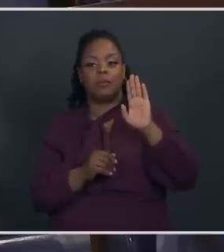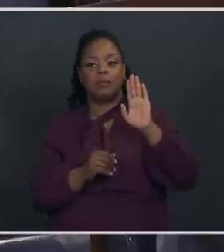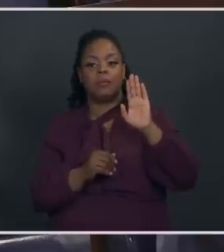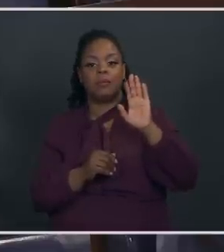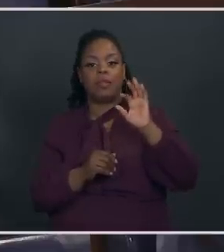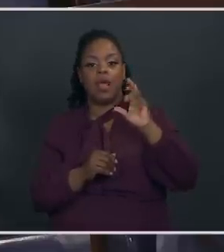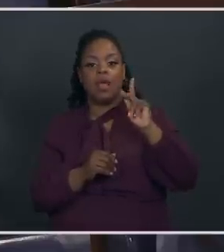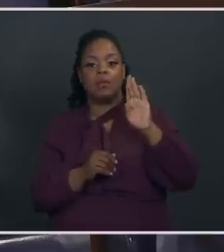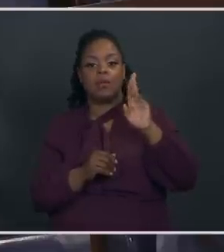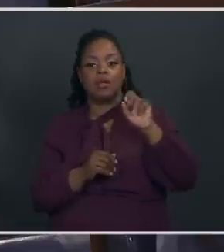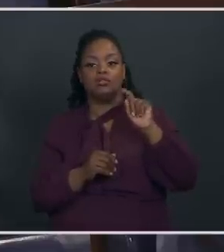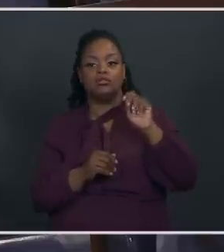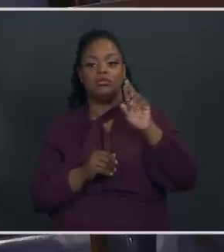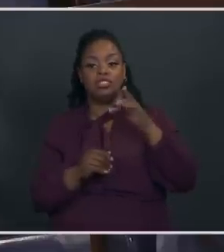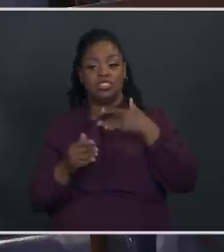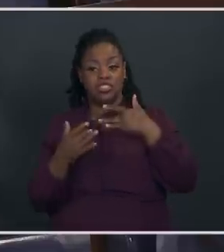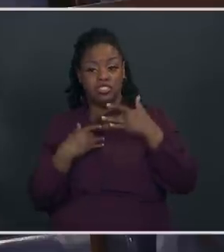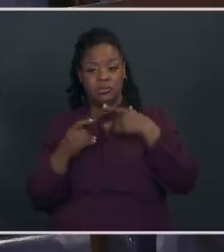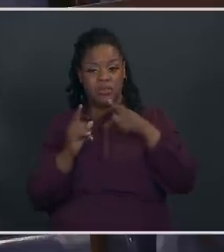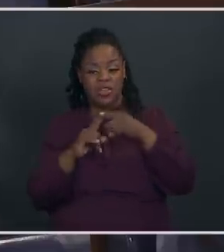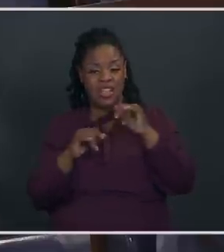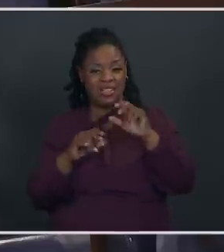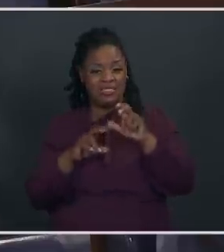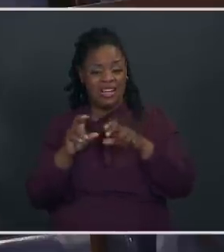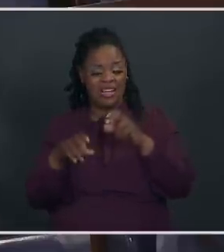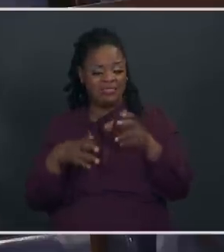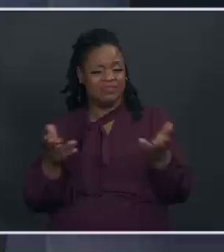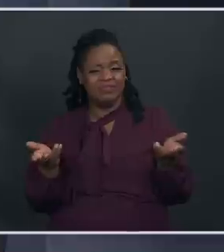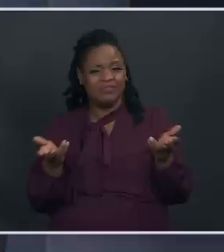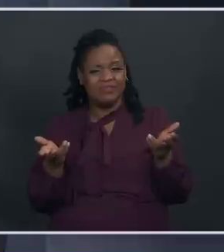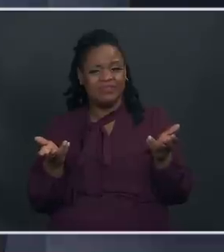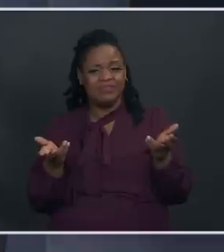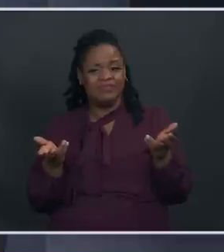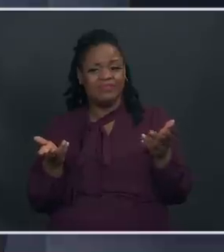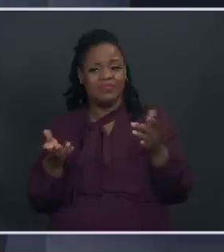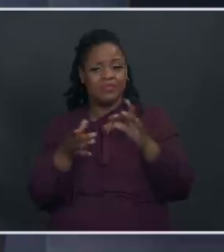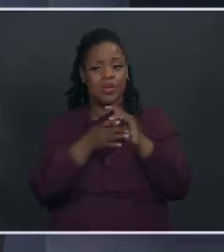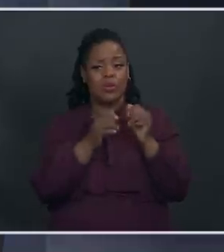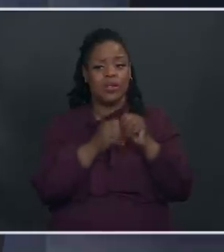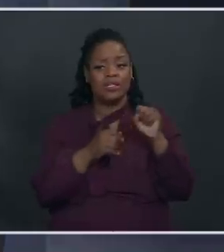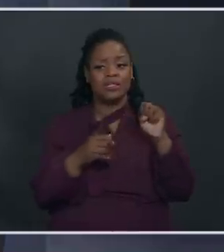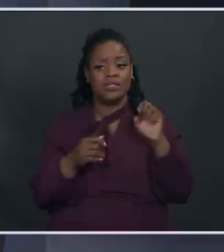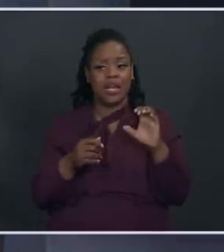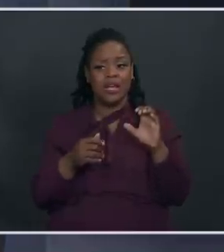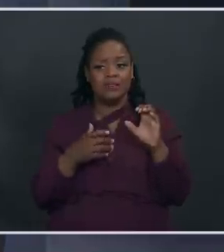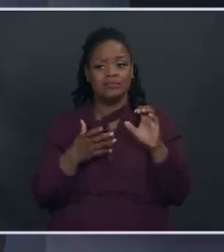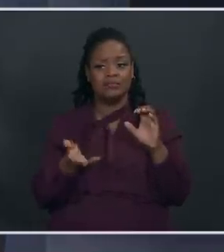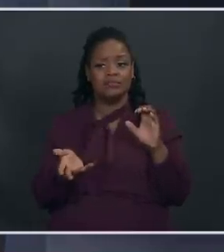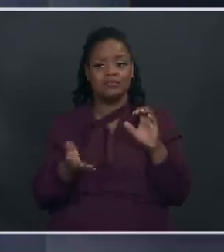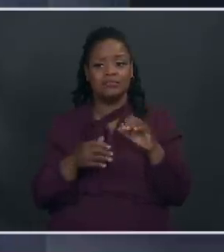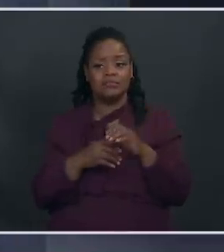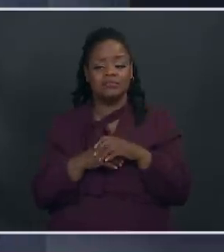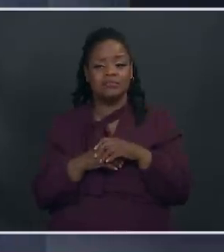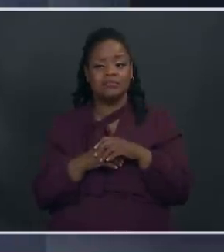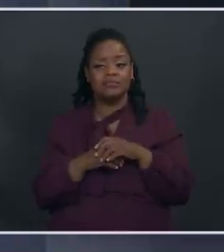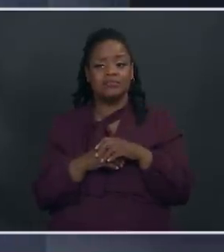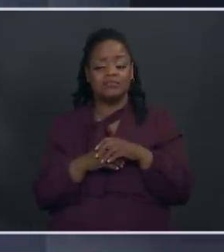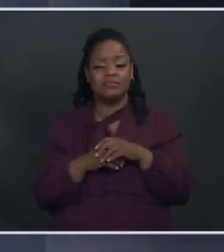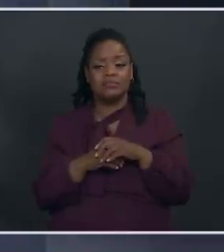with the SEC about how to proceed? Ms. Psaki: Well, I'm also happy to repeat that we have the first female